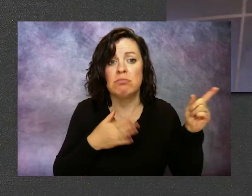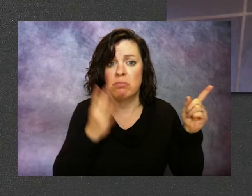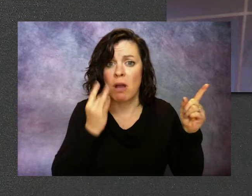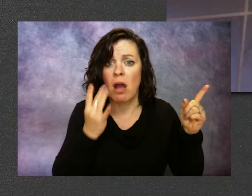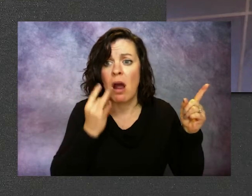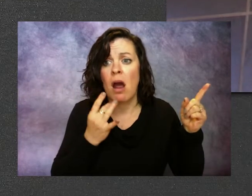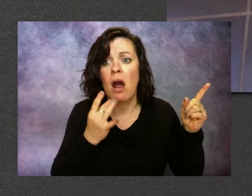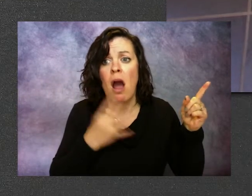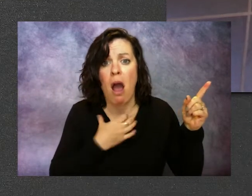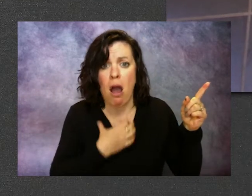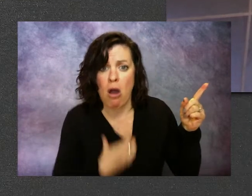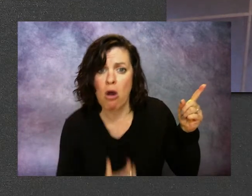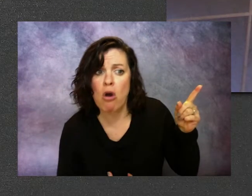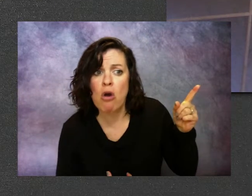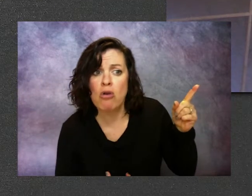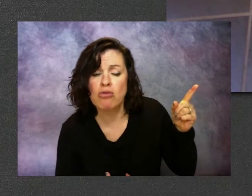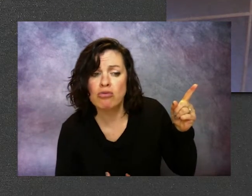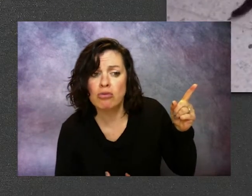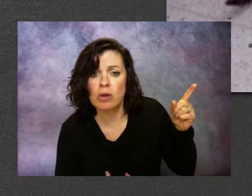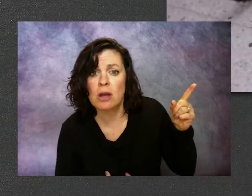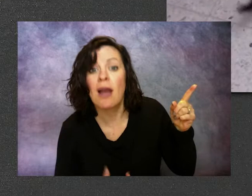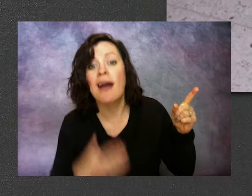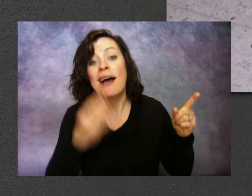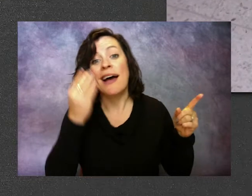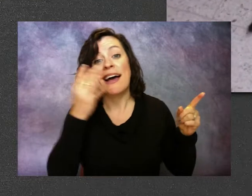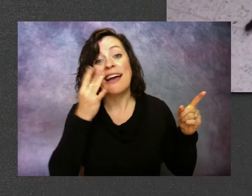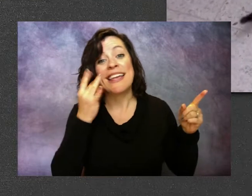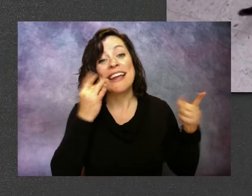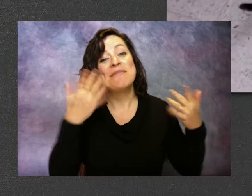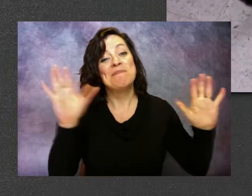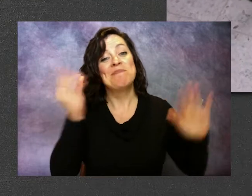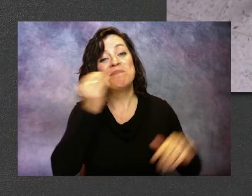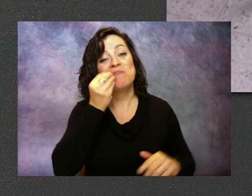Kitty, hungry. Kitty, full.